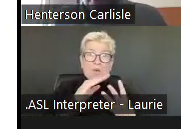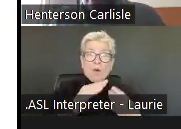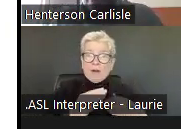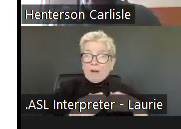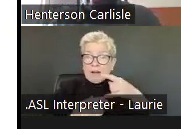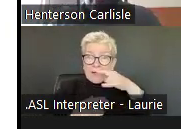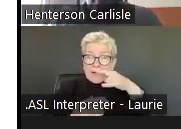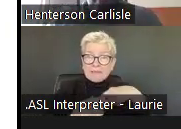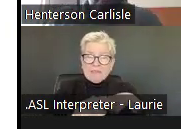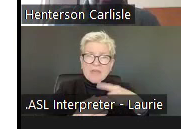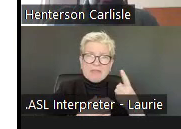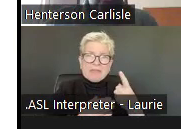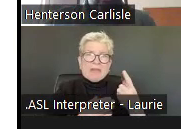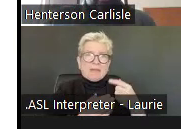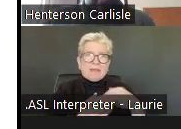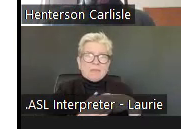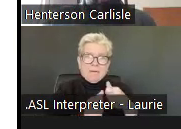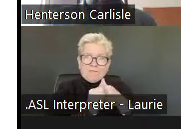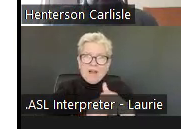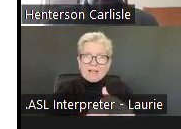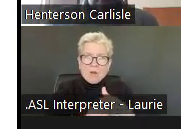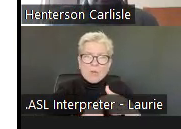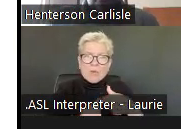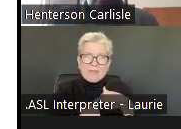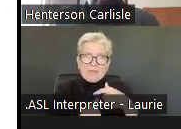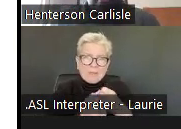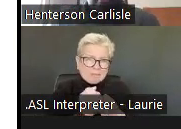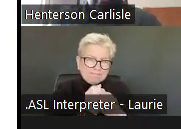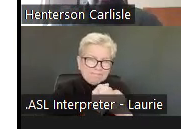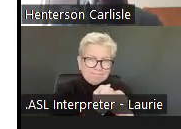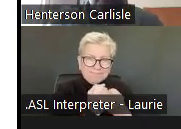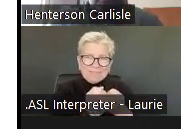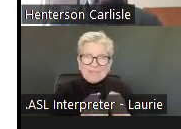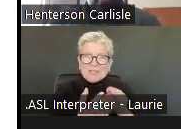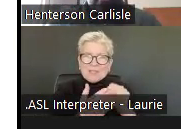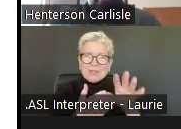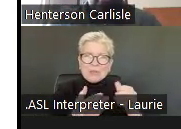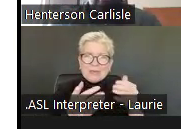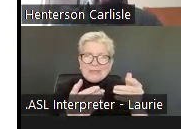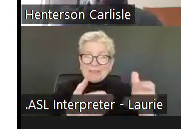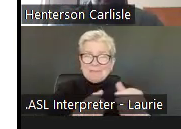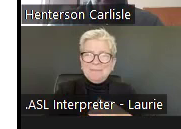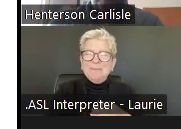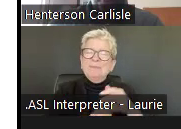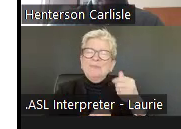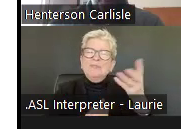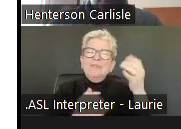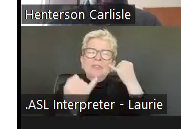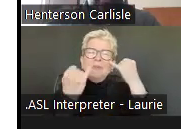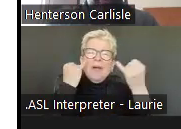they are that student Champion? So just again a few ideas thinking about peer mentorship